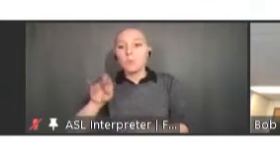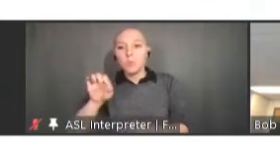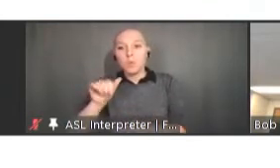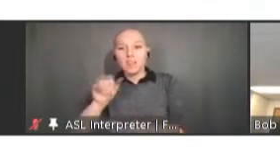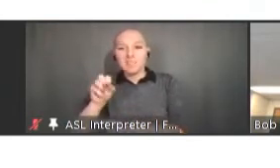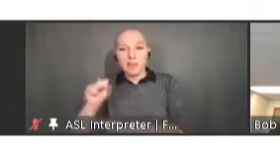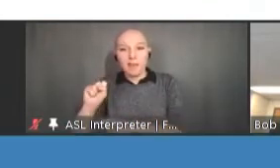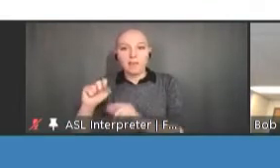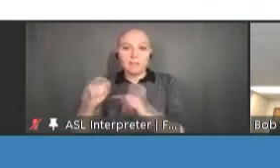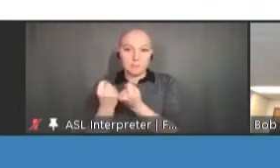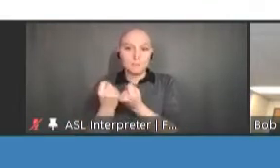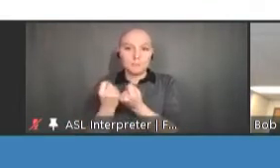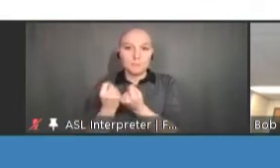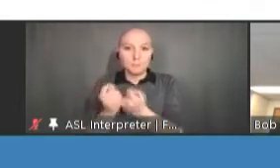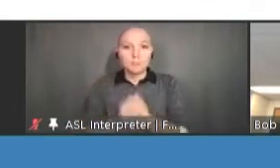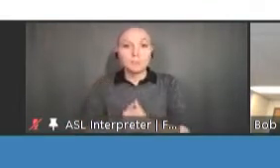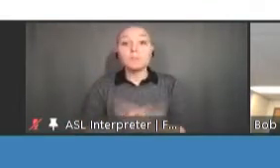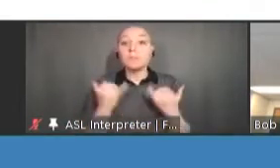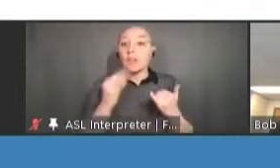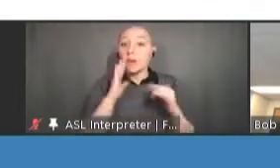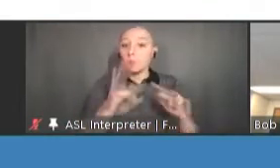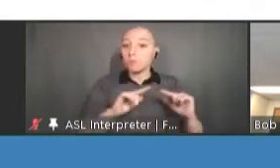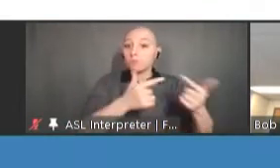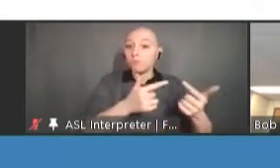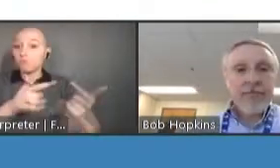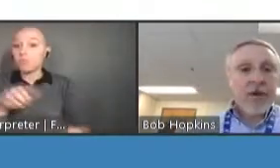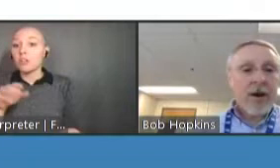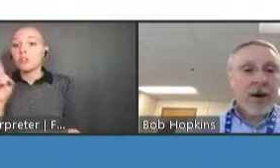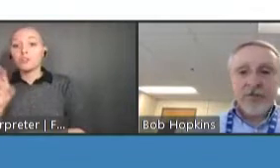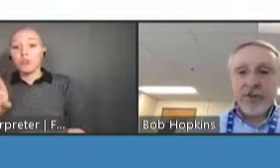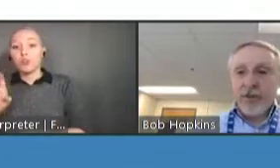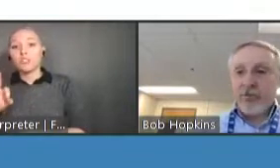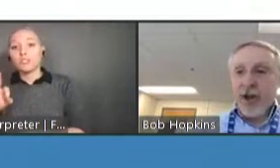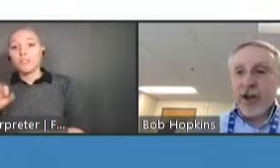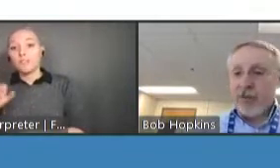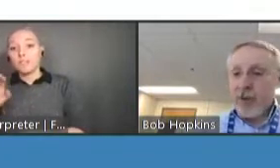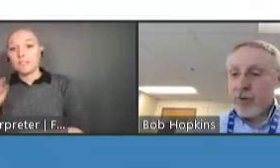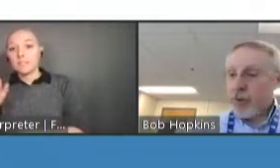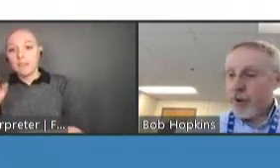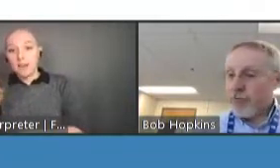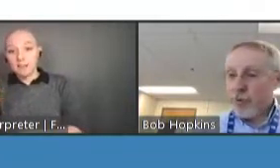This time, I will turn the floor over to Dr. Finstad. I see your slide is up. You have the floor.